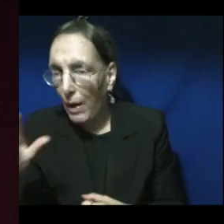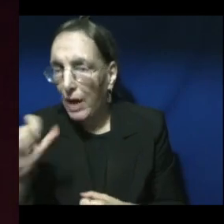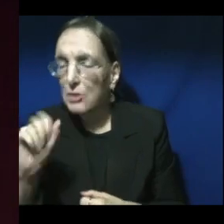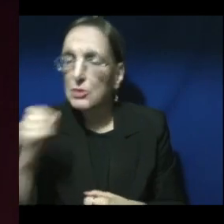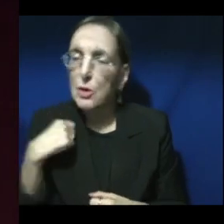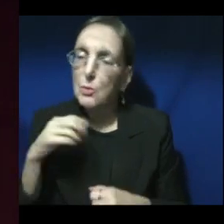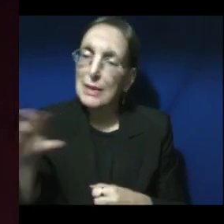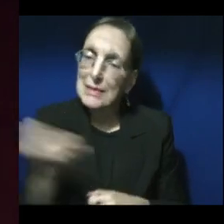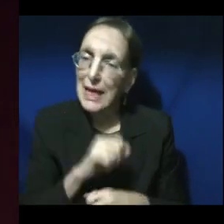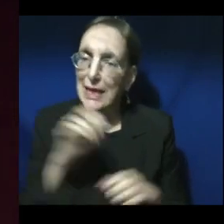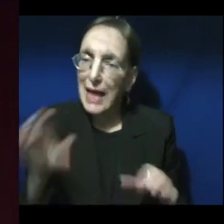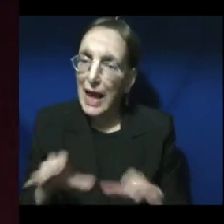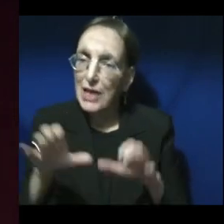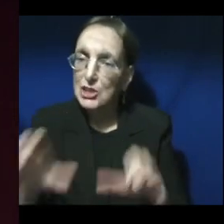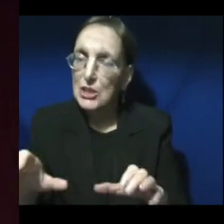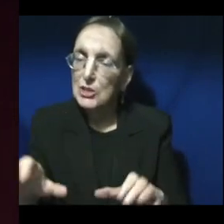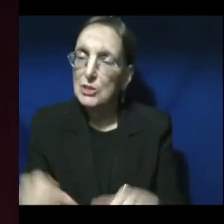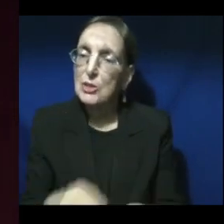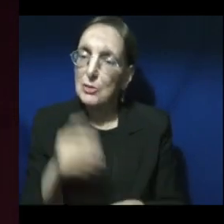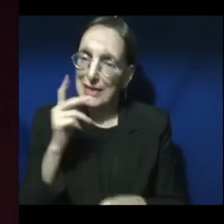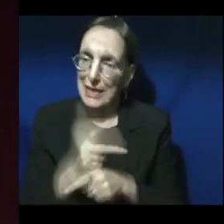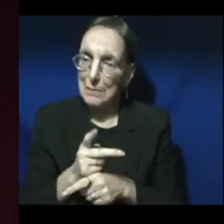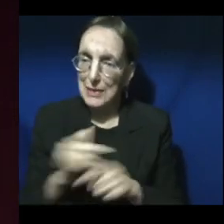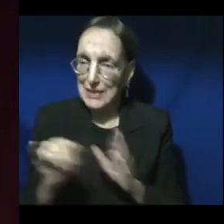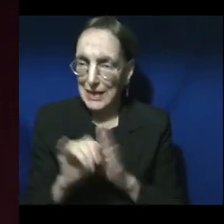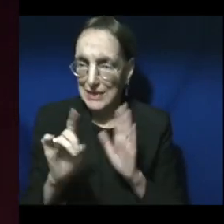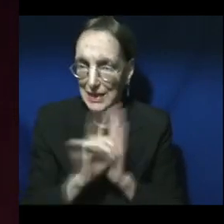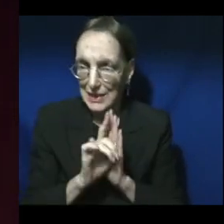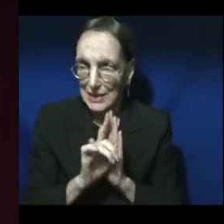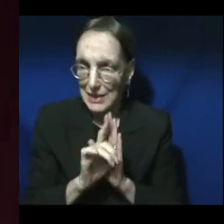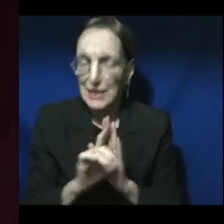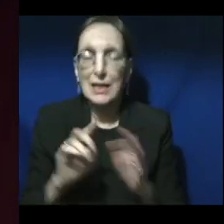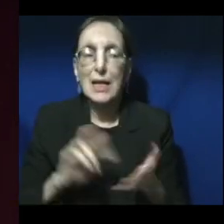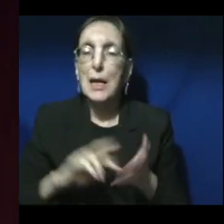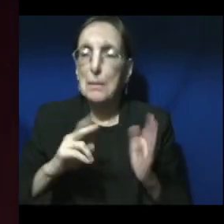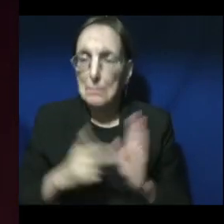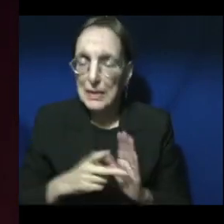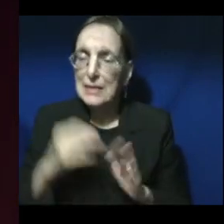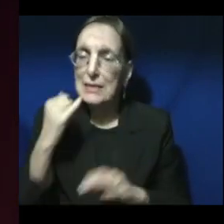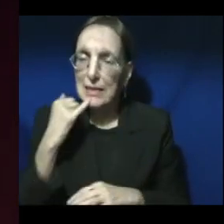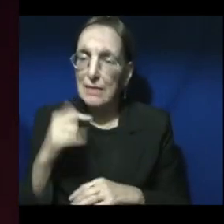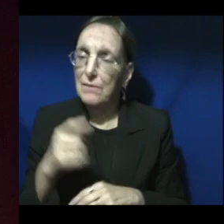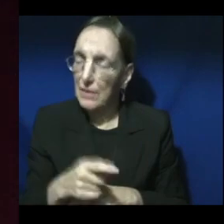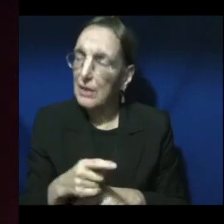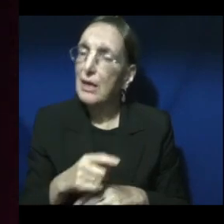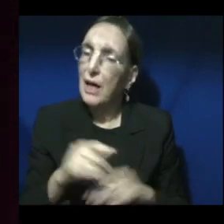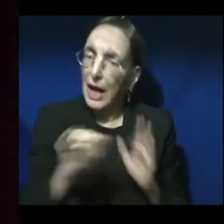And what that means, then, is by turning actions into identities, by asking people to be a helper